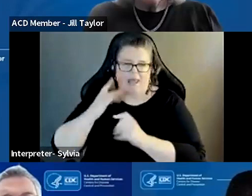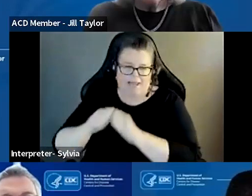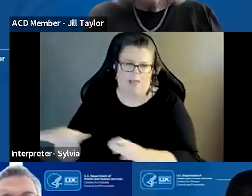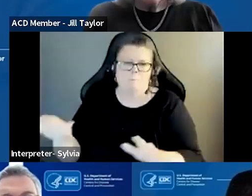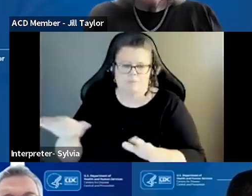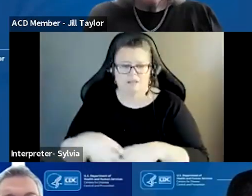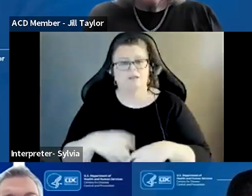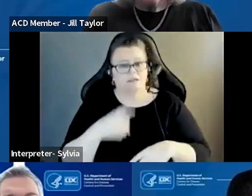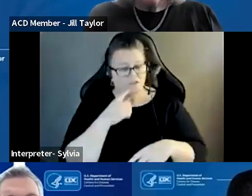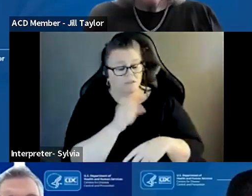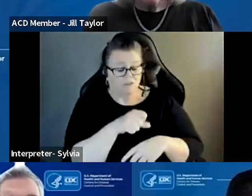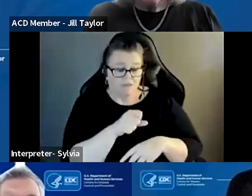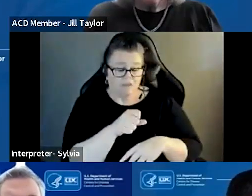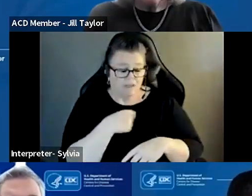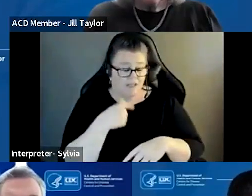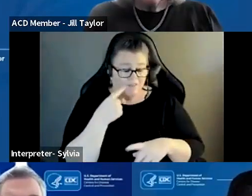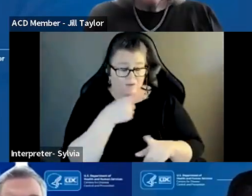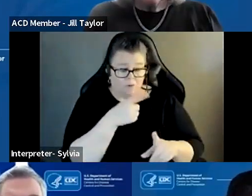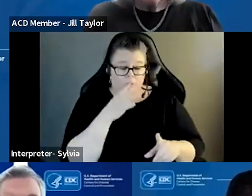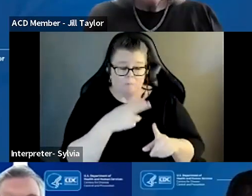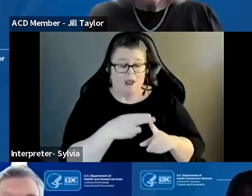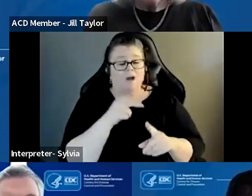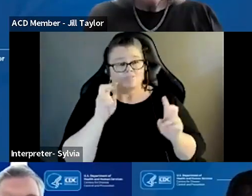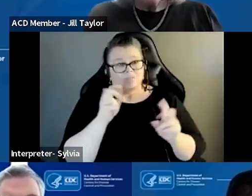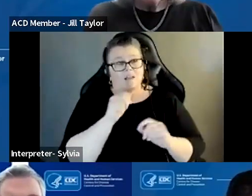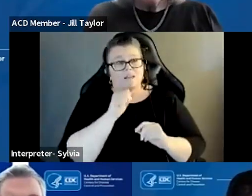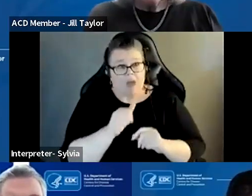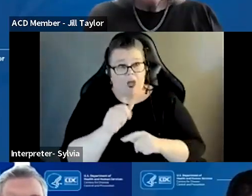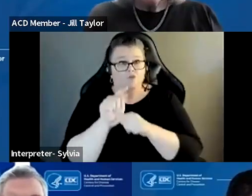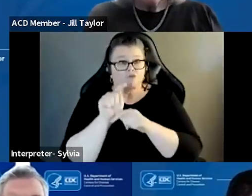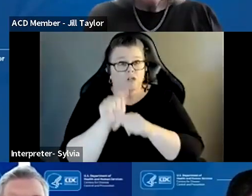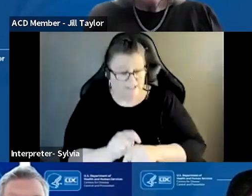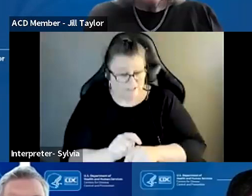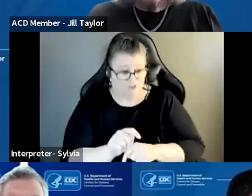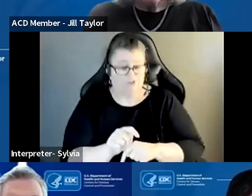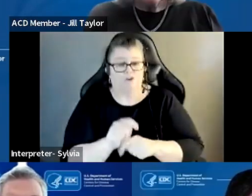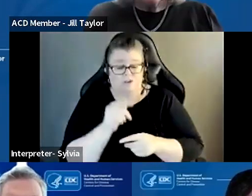"nontraditional data" is really important. It may not have come out in the slides.